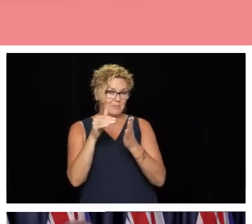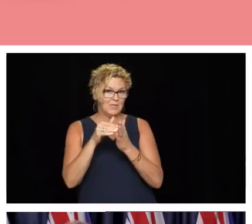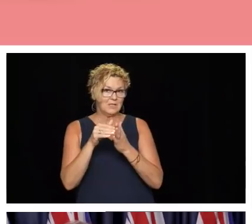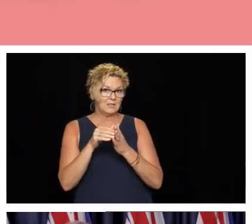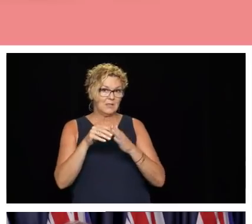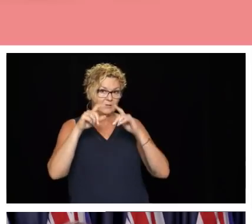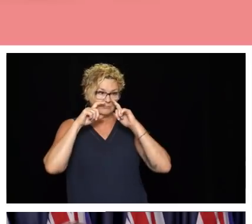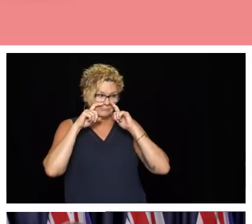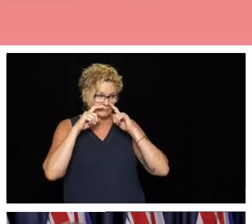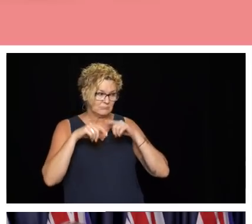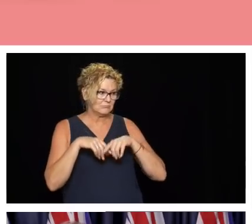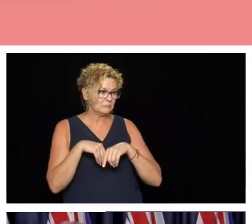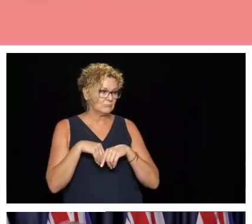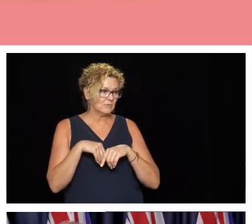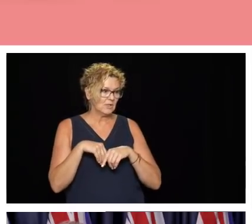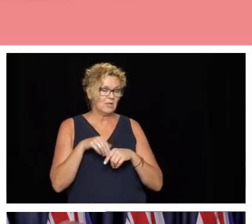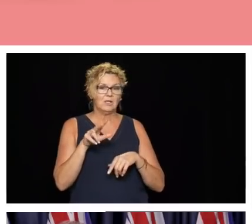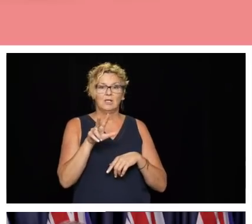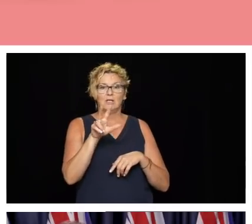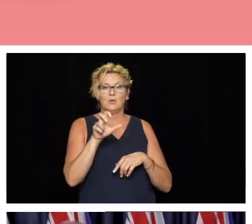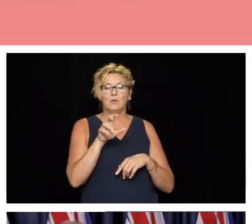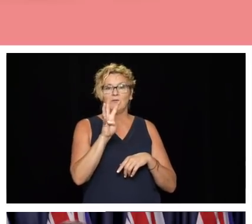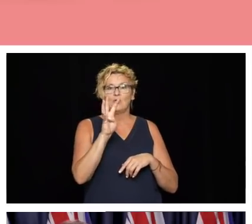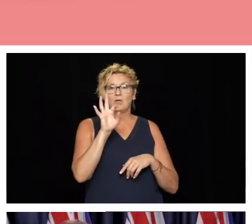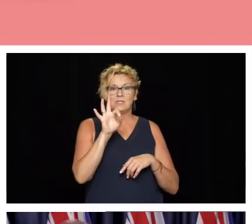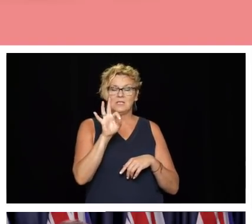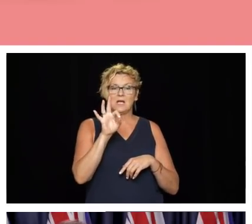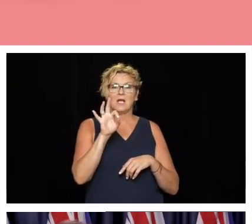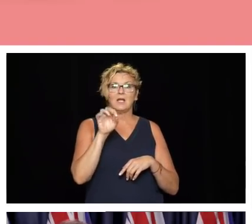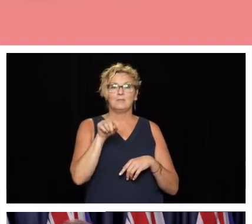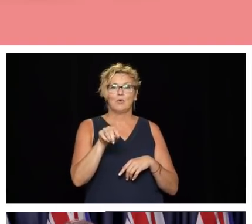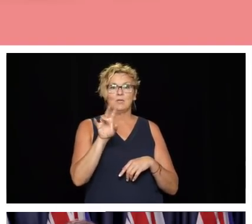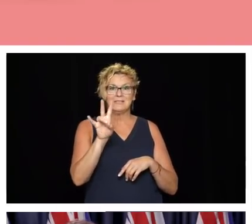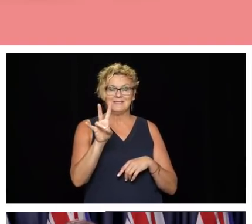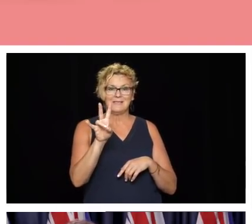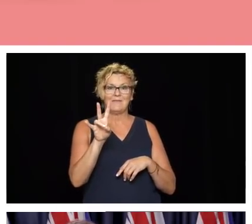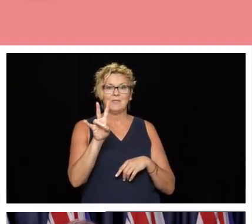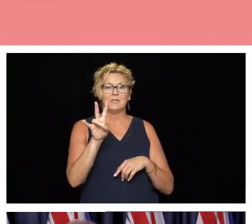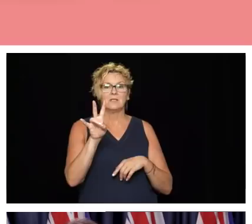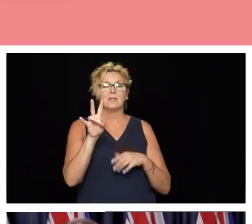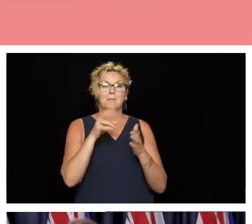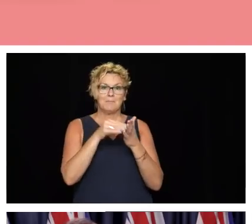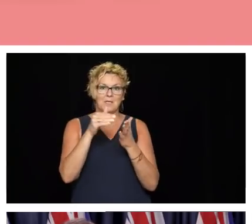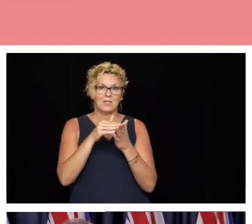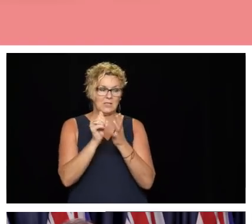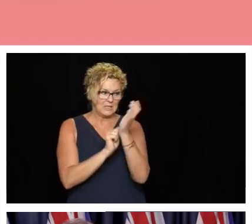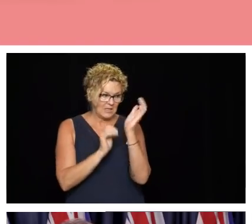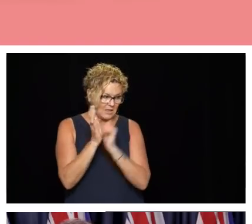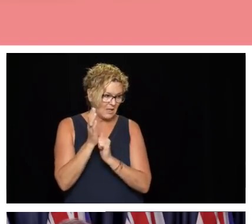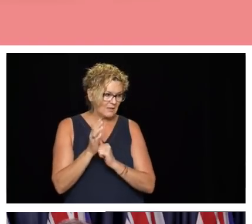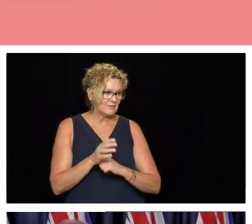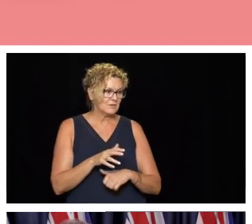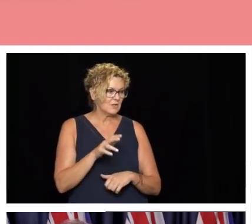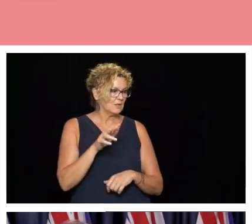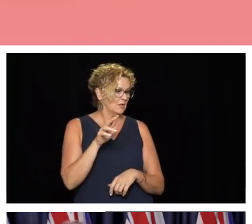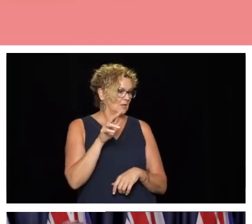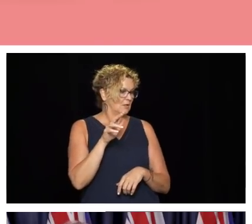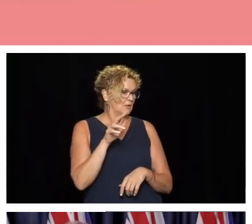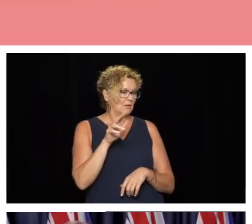targets are for the next 6 to 9 months at that time they were 58.1 procedure and surgical mask, 6 million additional and 95